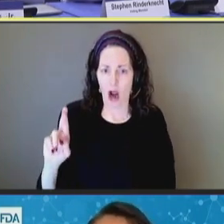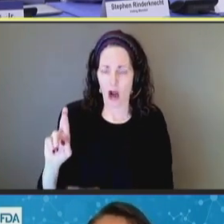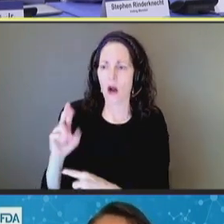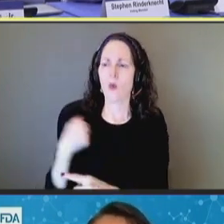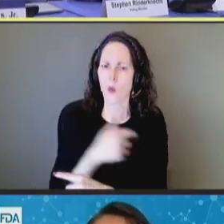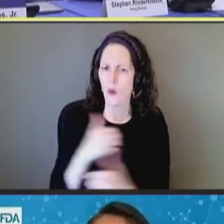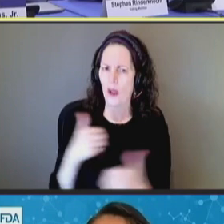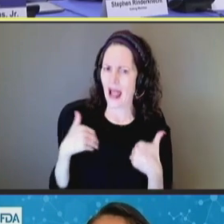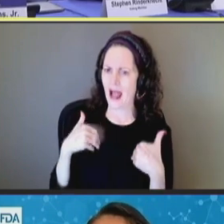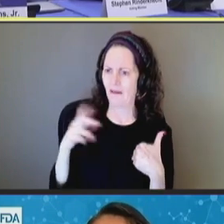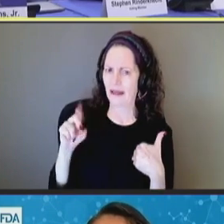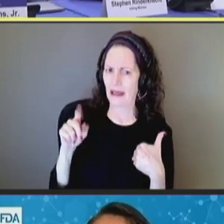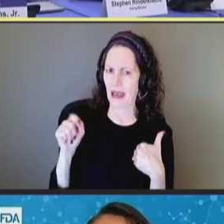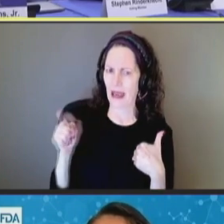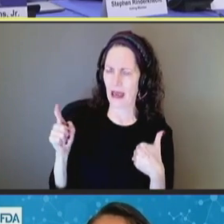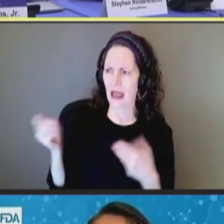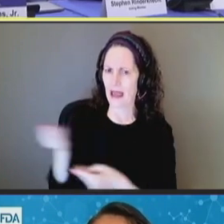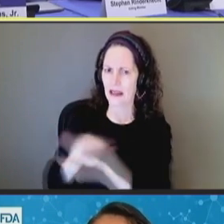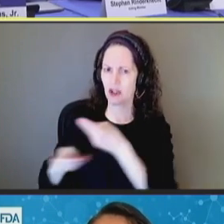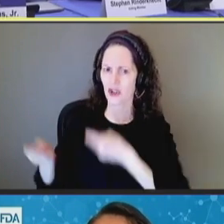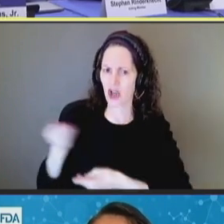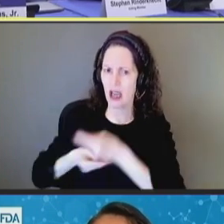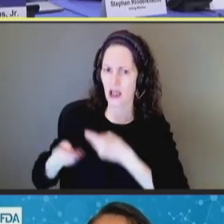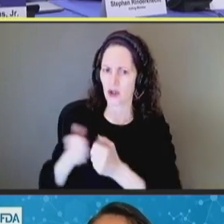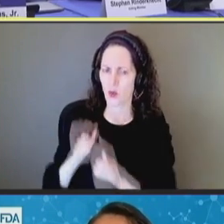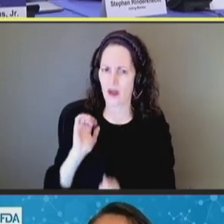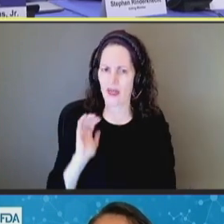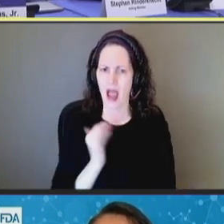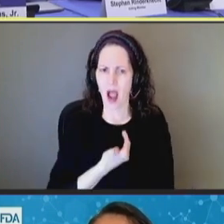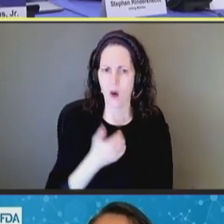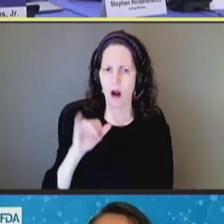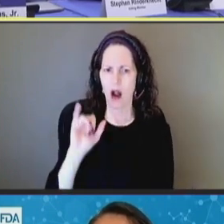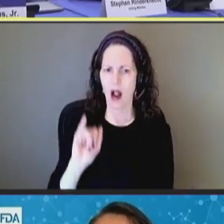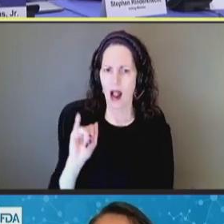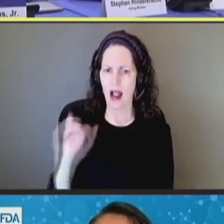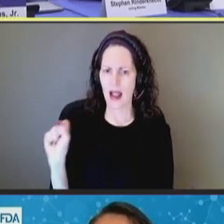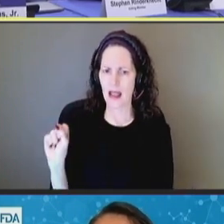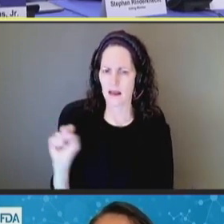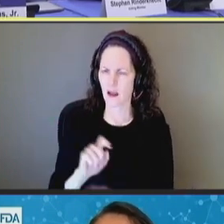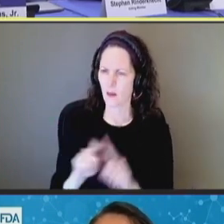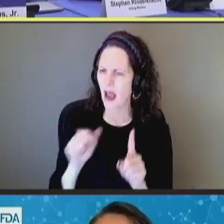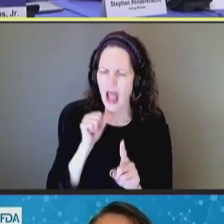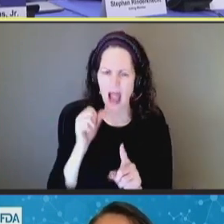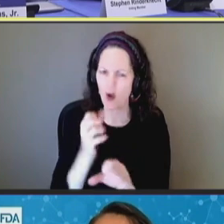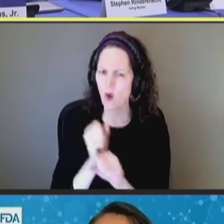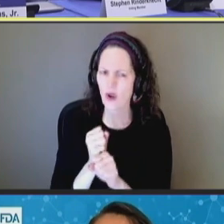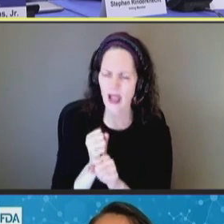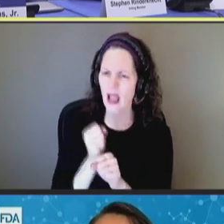with our state IIS, but I don't get dates from out of my state as far as vaccines that have